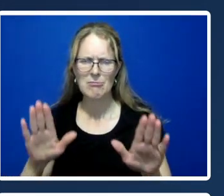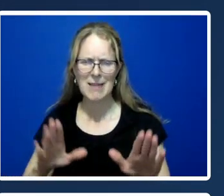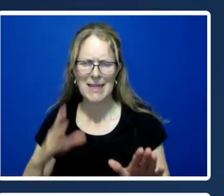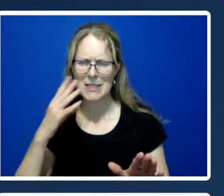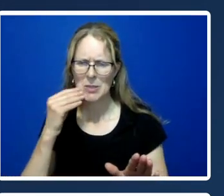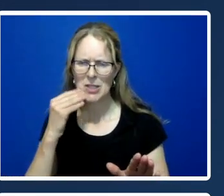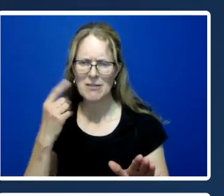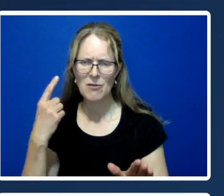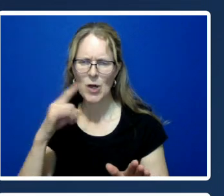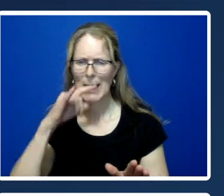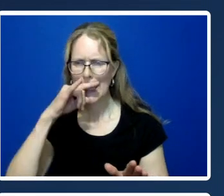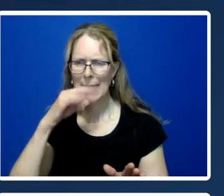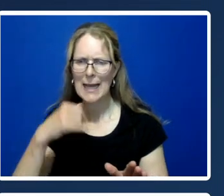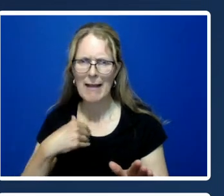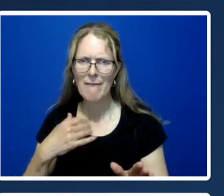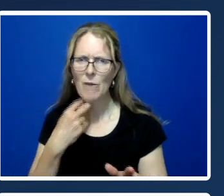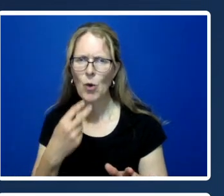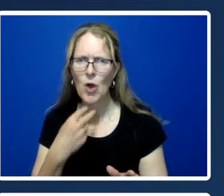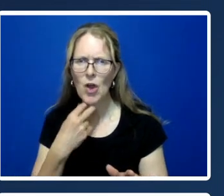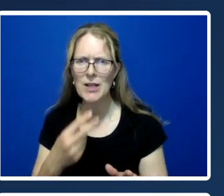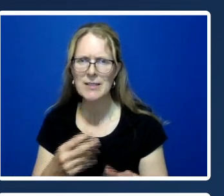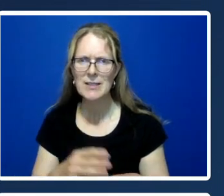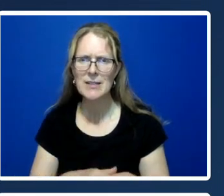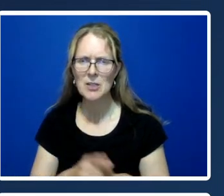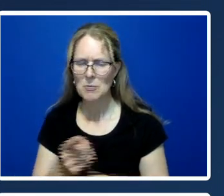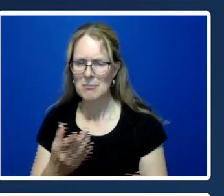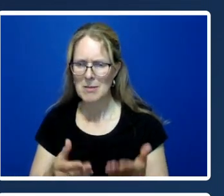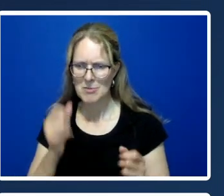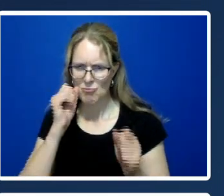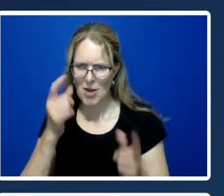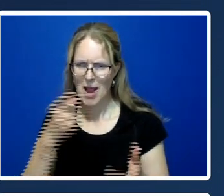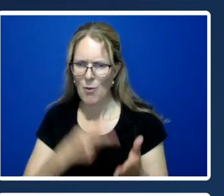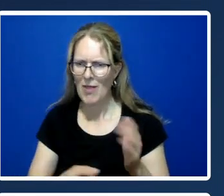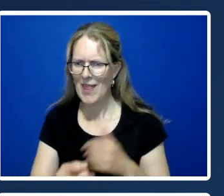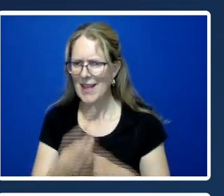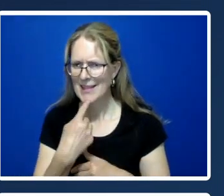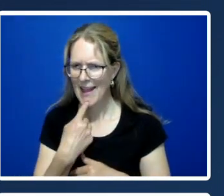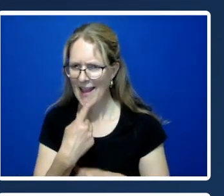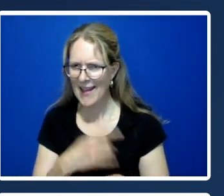ideas might be and be surprised at what they have to say." And I think that that's something that